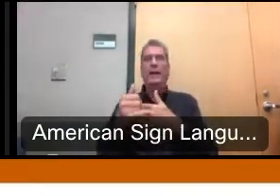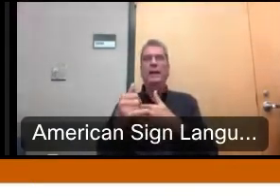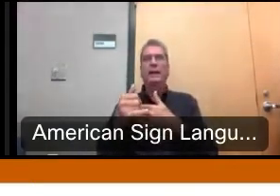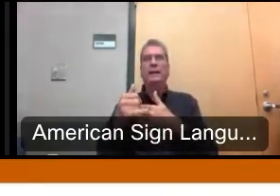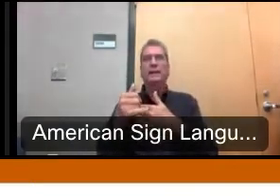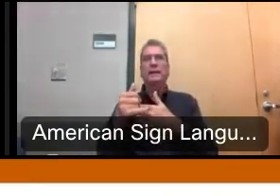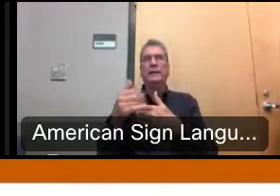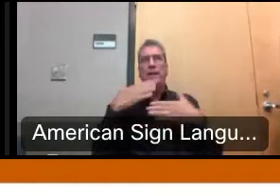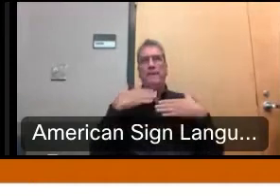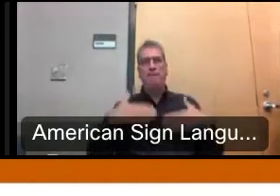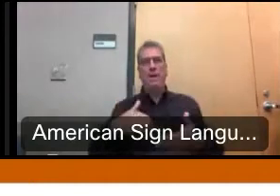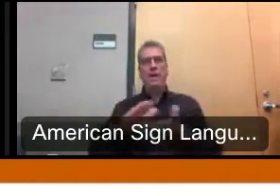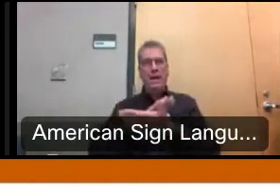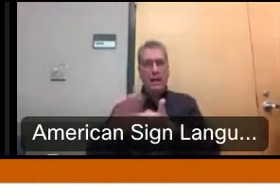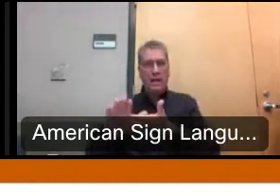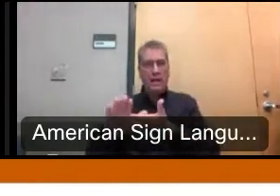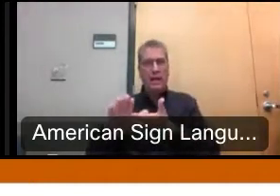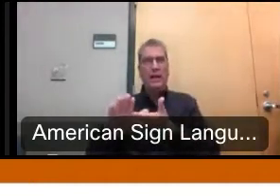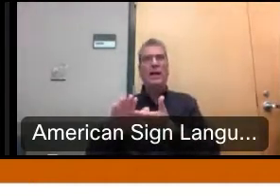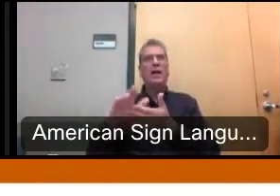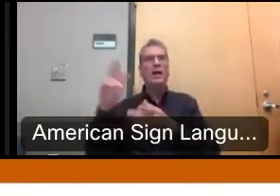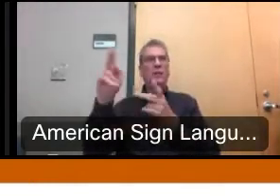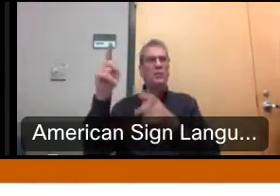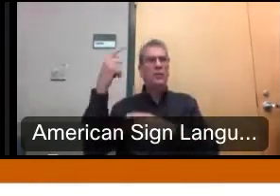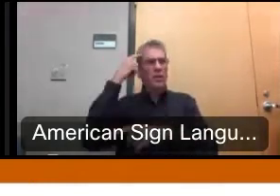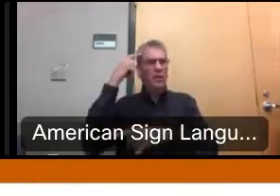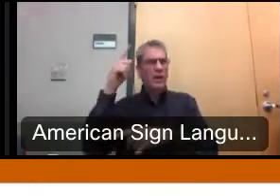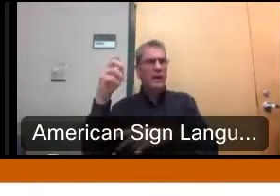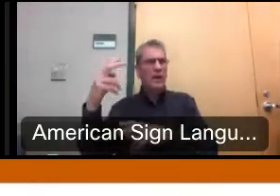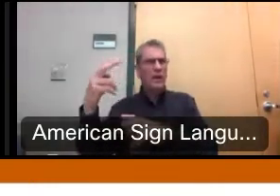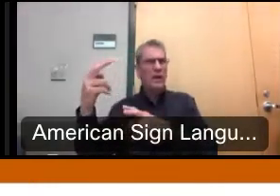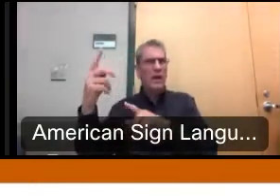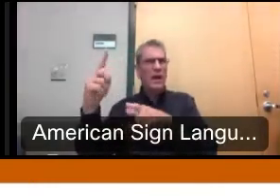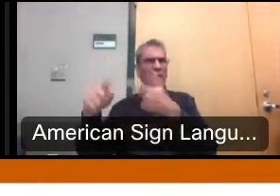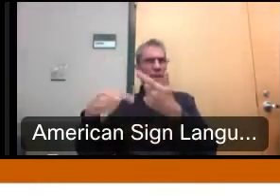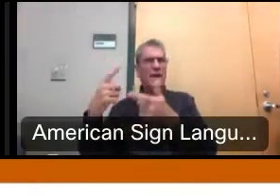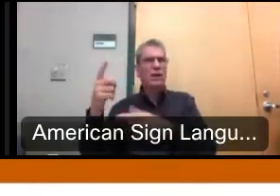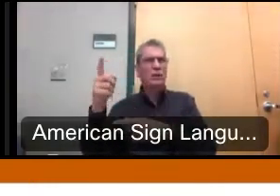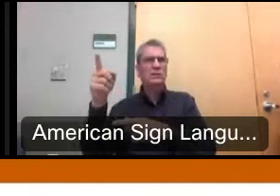I was giving a talk at a conference and the person who's been talking about. They were like, you know, I'd really like to talk to you about hand hygiene in a hospital and I